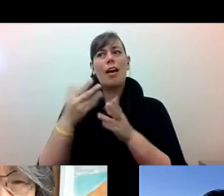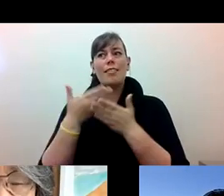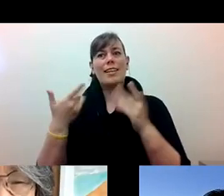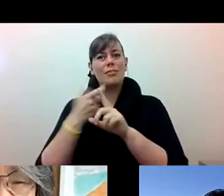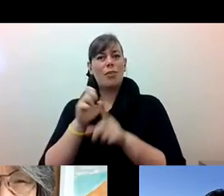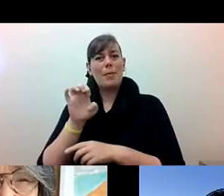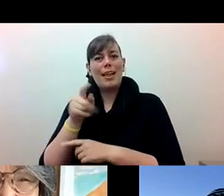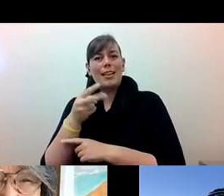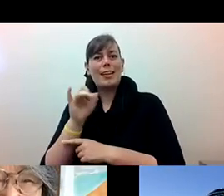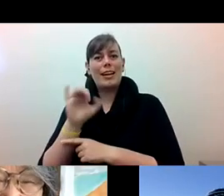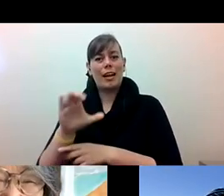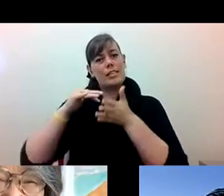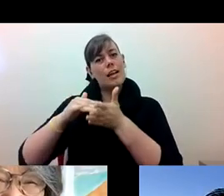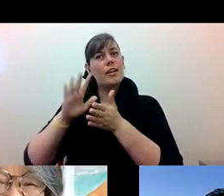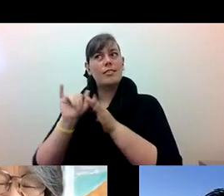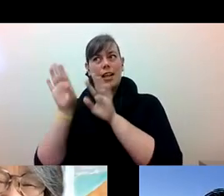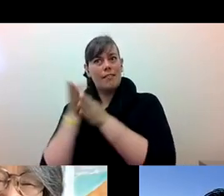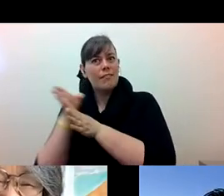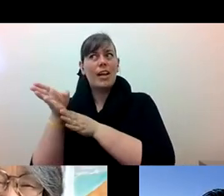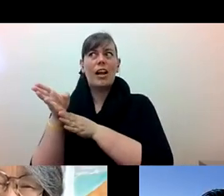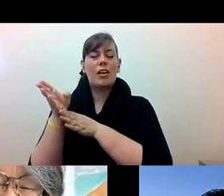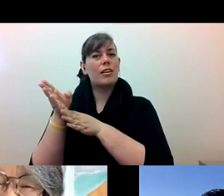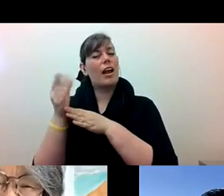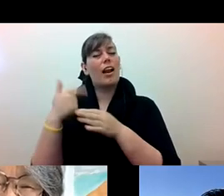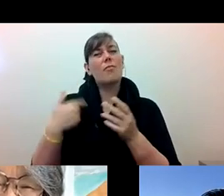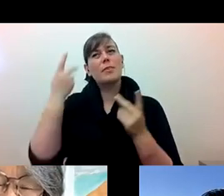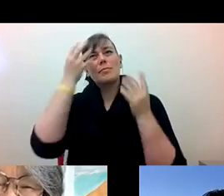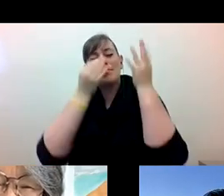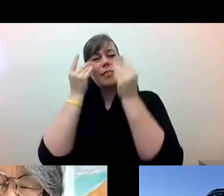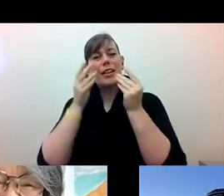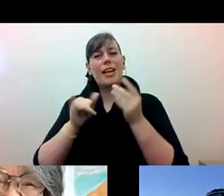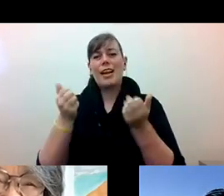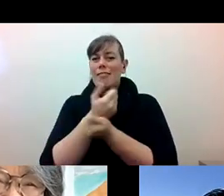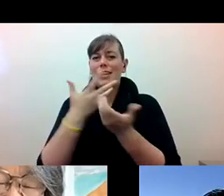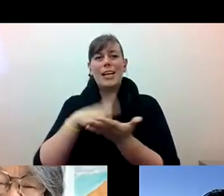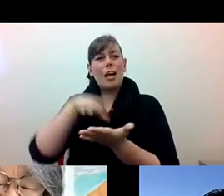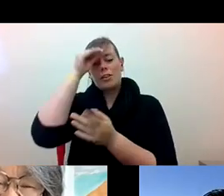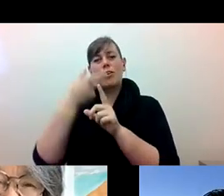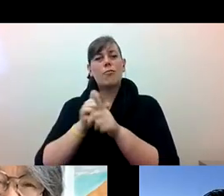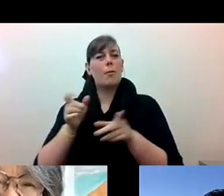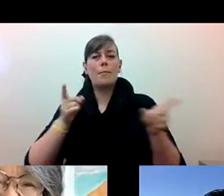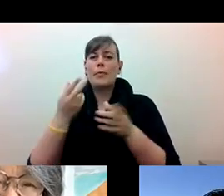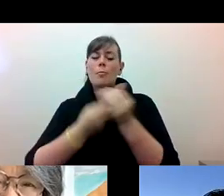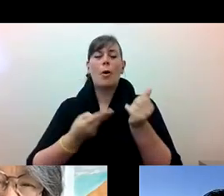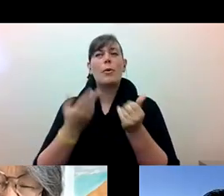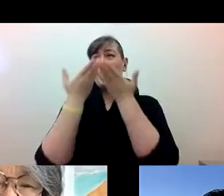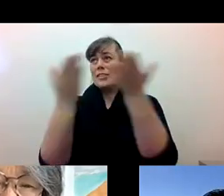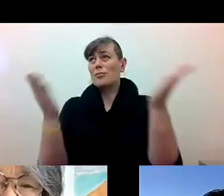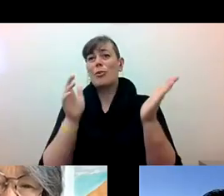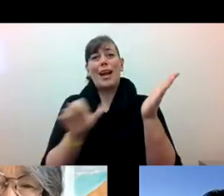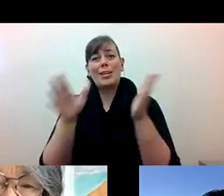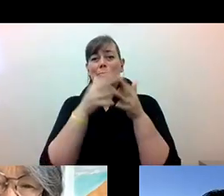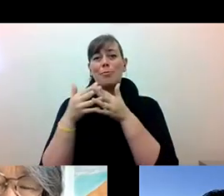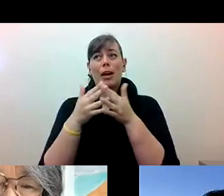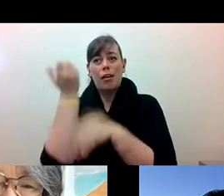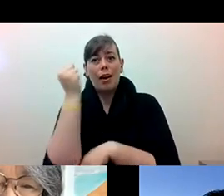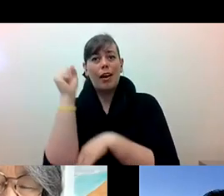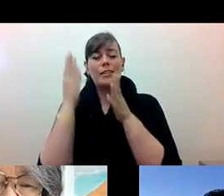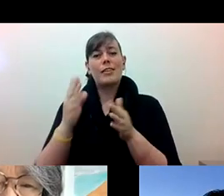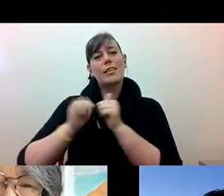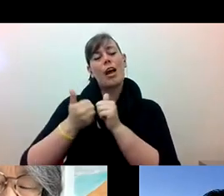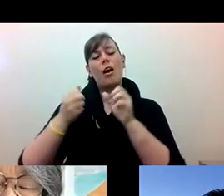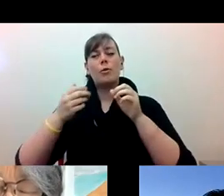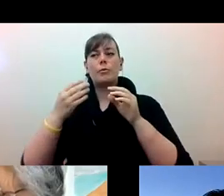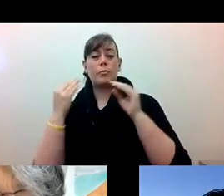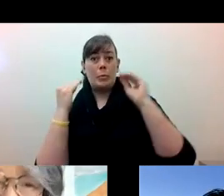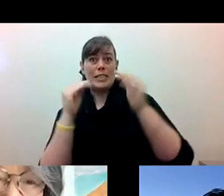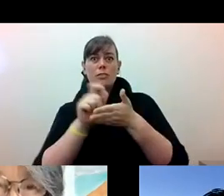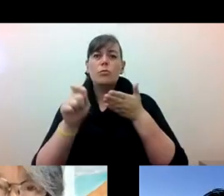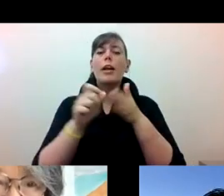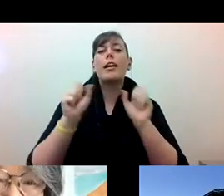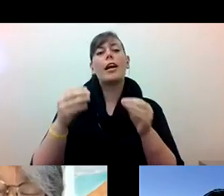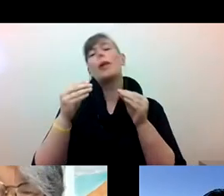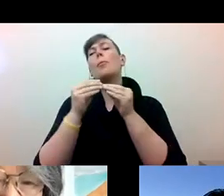Katherine Lee: So I kind of reflect on that and what I've learned from Pam and Eddy and Asian American activists about how we can teach writing and more revolutionary and and visionary ways.